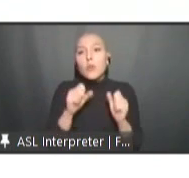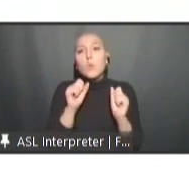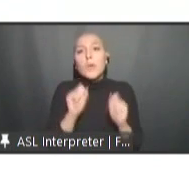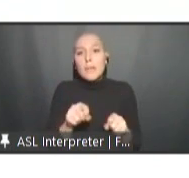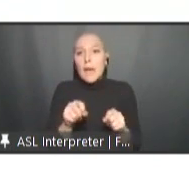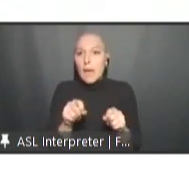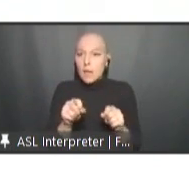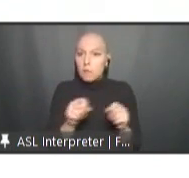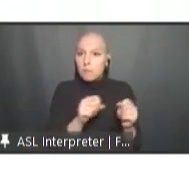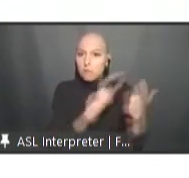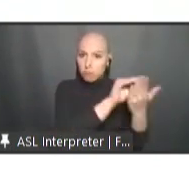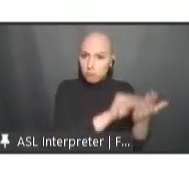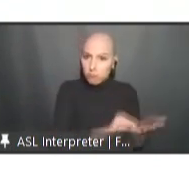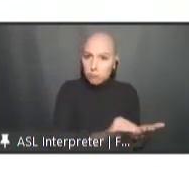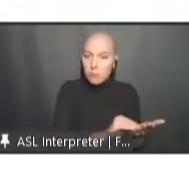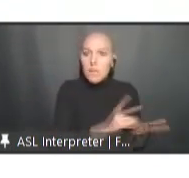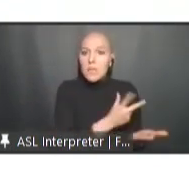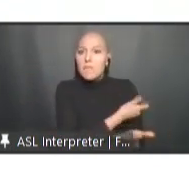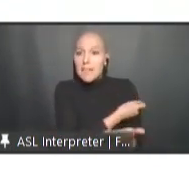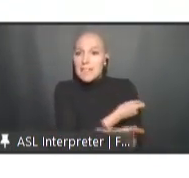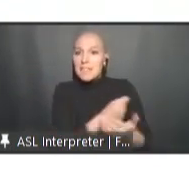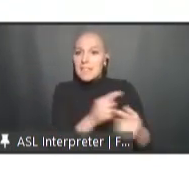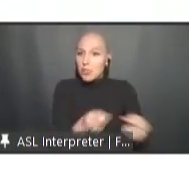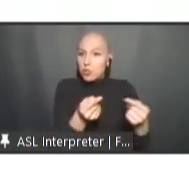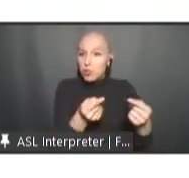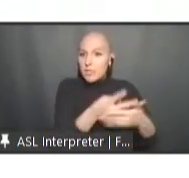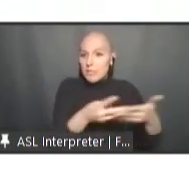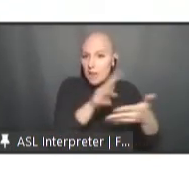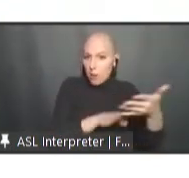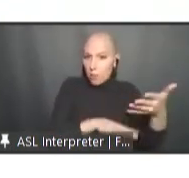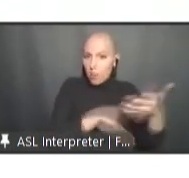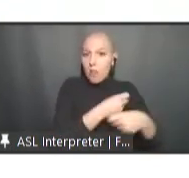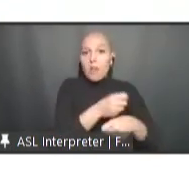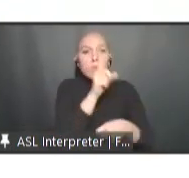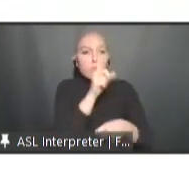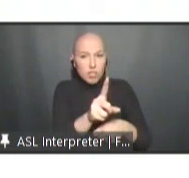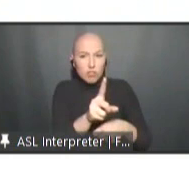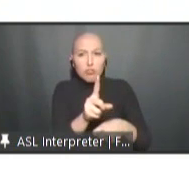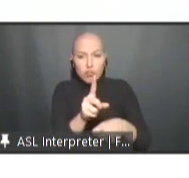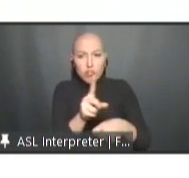make sure that compensation is happening, as it should as an on-table vaccine injury.